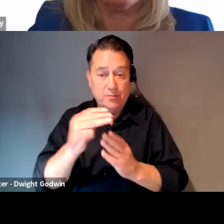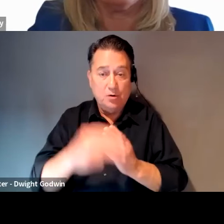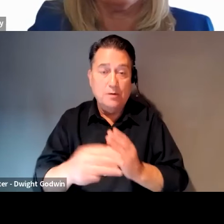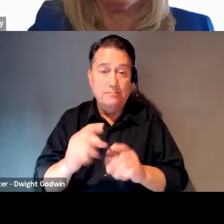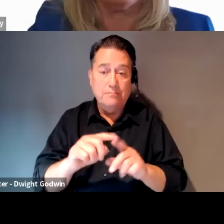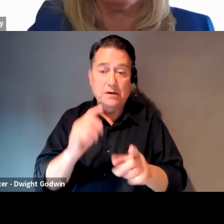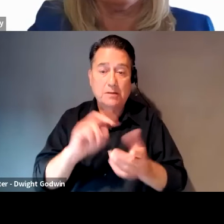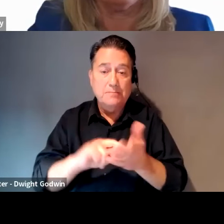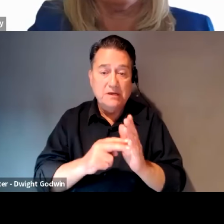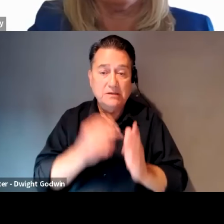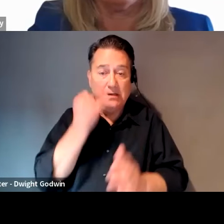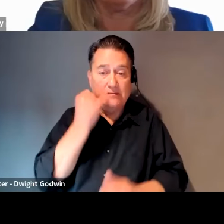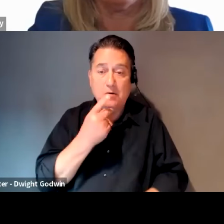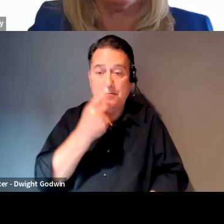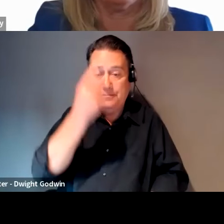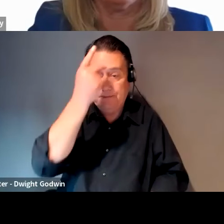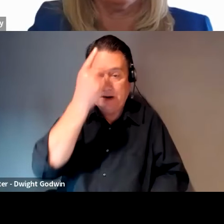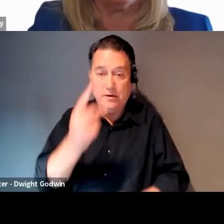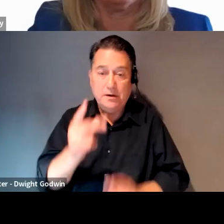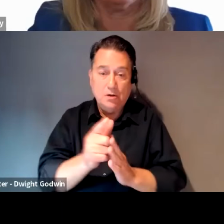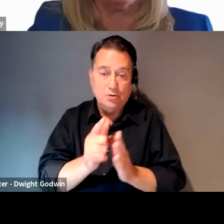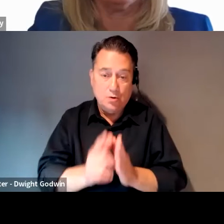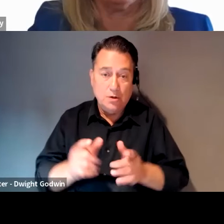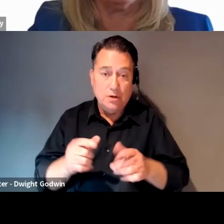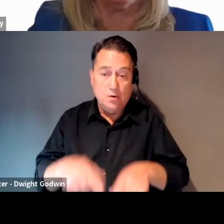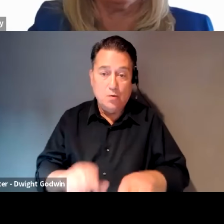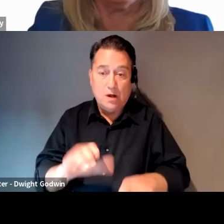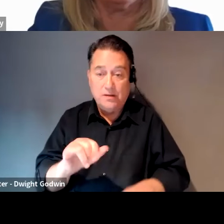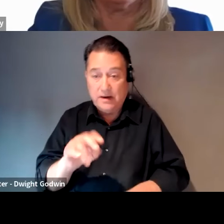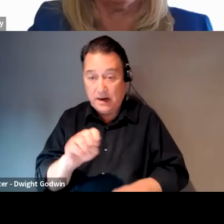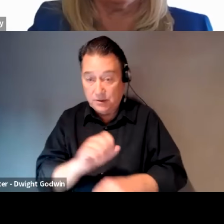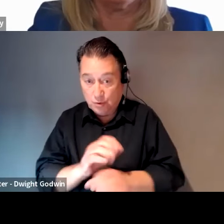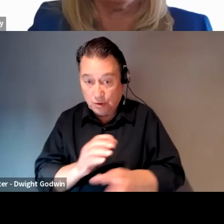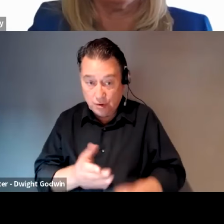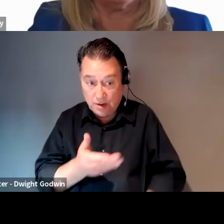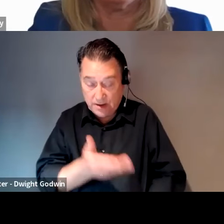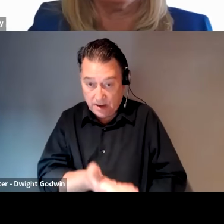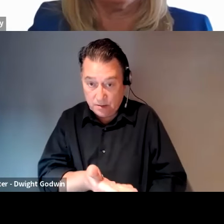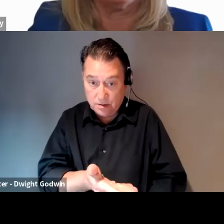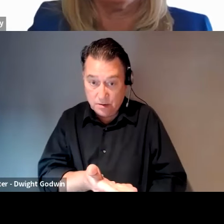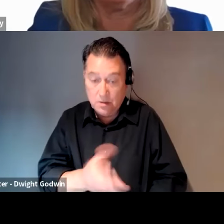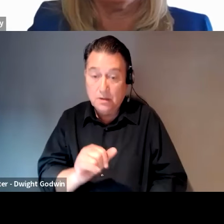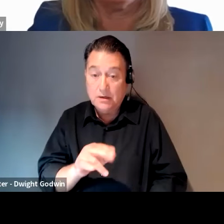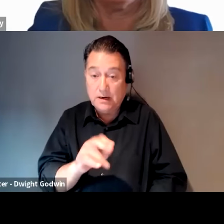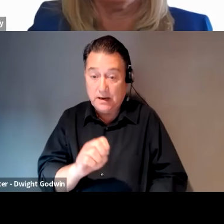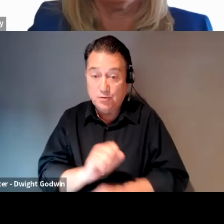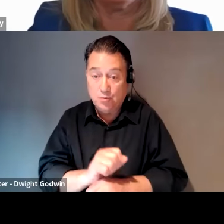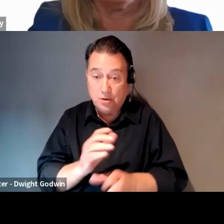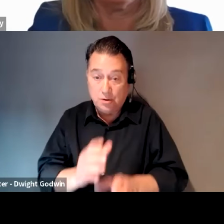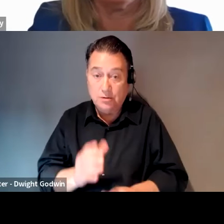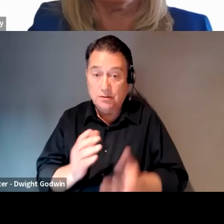at a case review while the case workers are there, the case workers may end up under cross-examination.